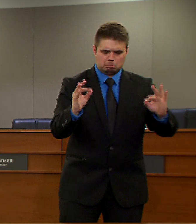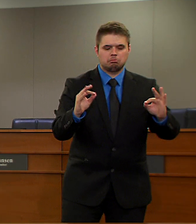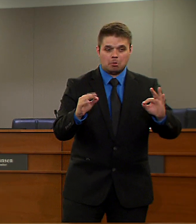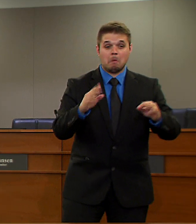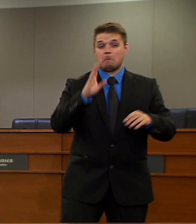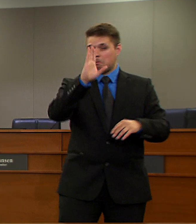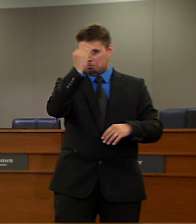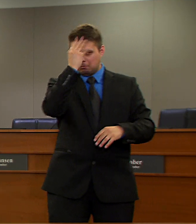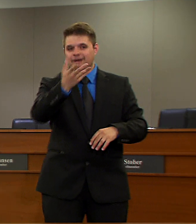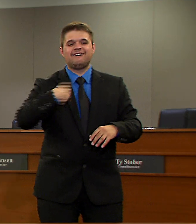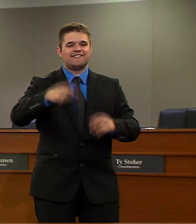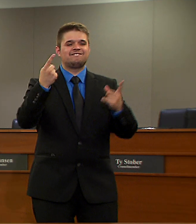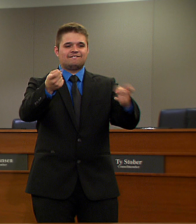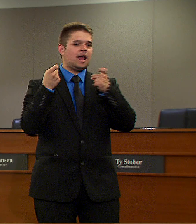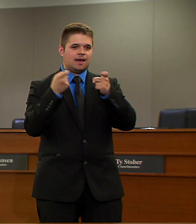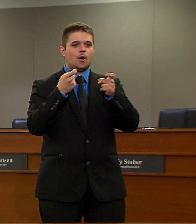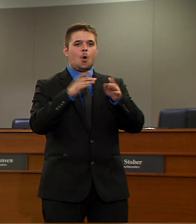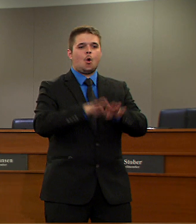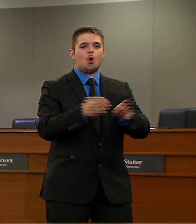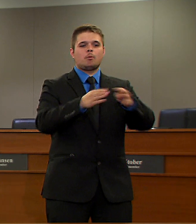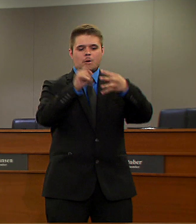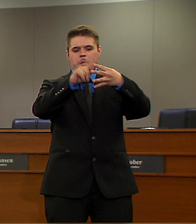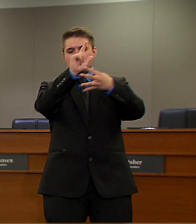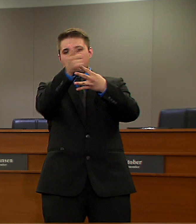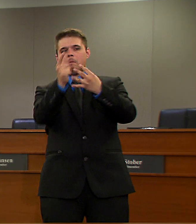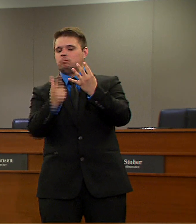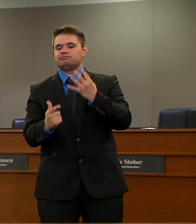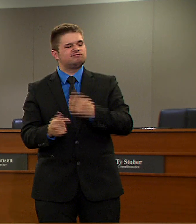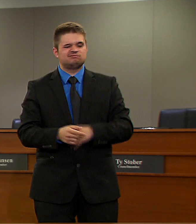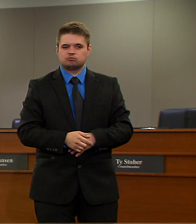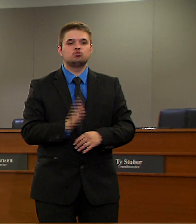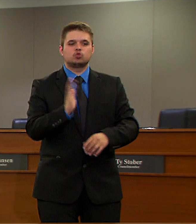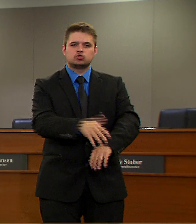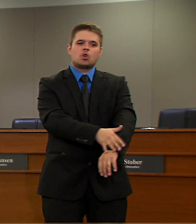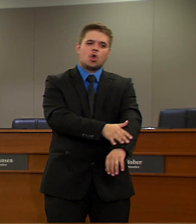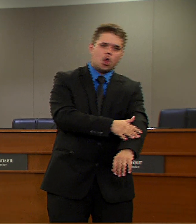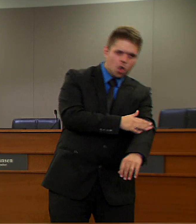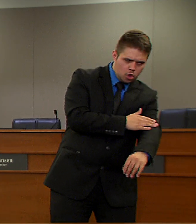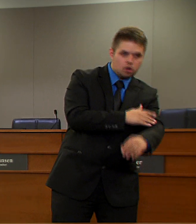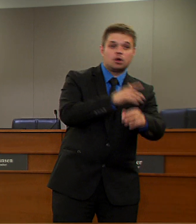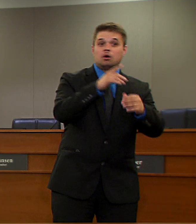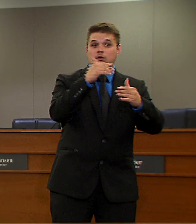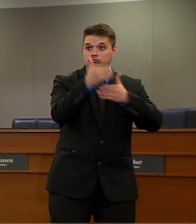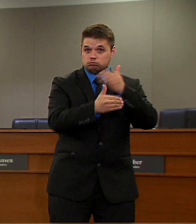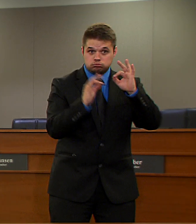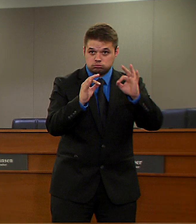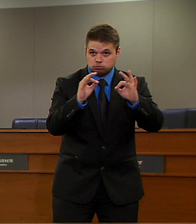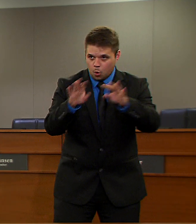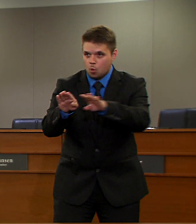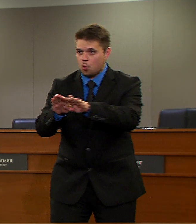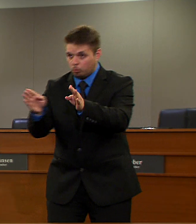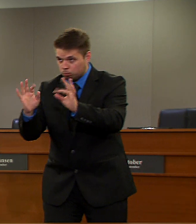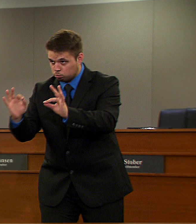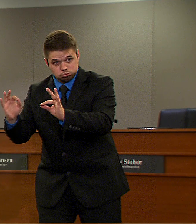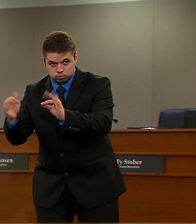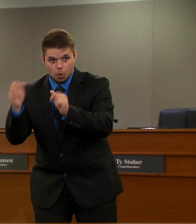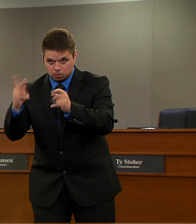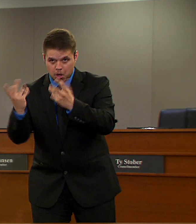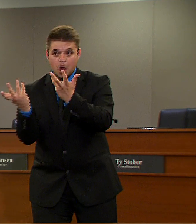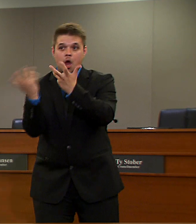and social events to start again while ensuring the safety of our community. The ability to move through the